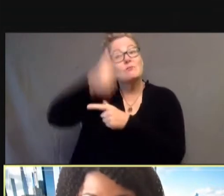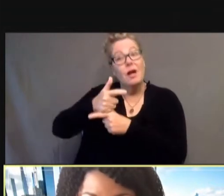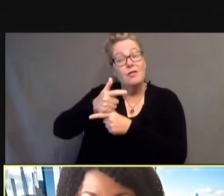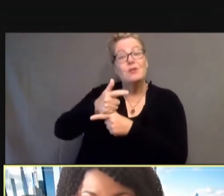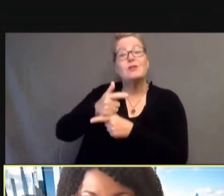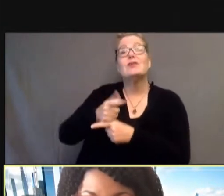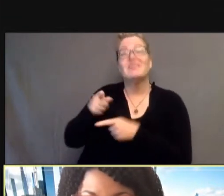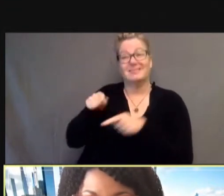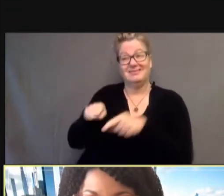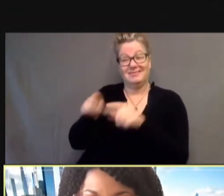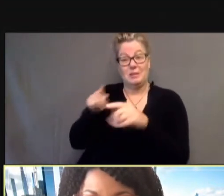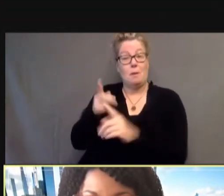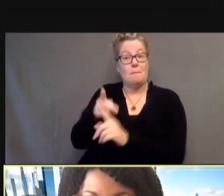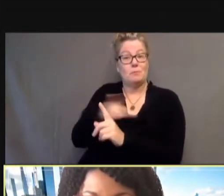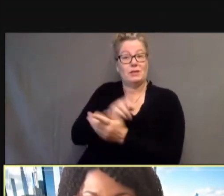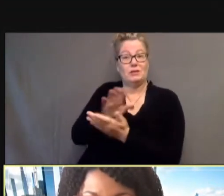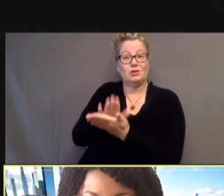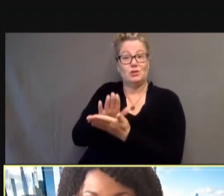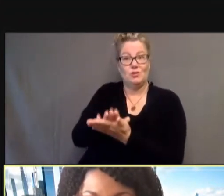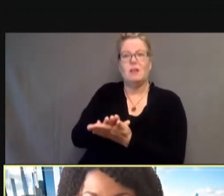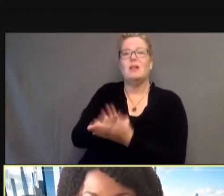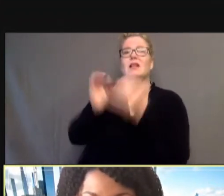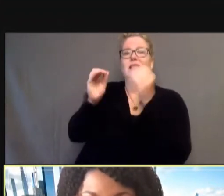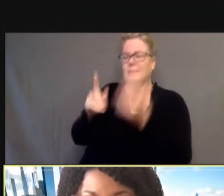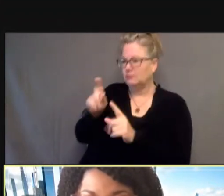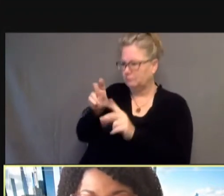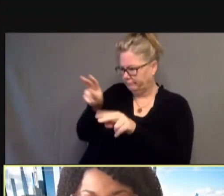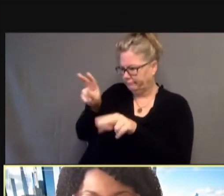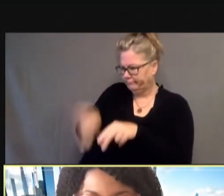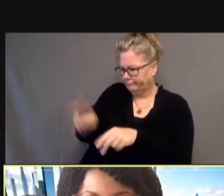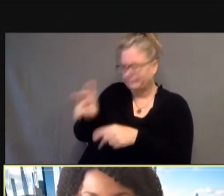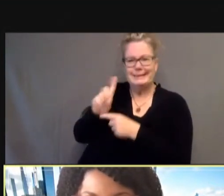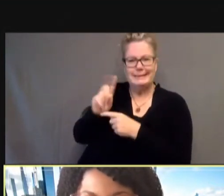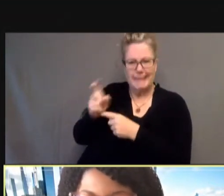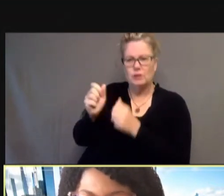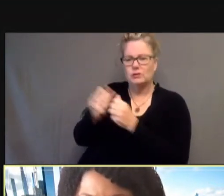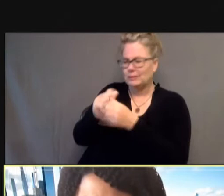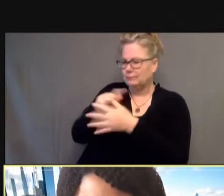He was also diagnosed as being on the spectrum and there were all of these other confusing